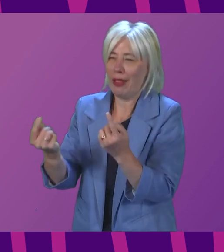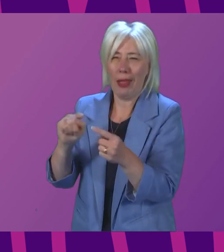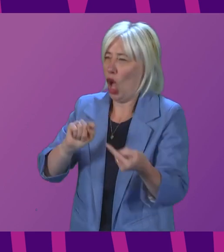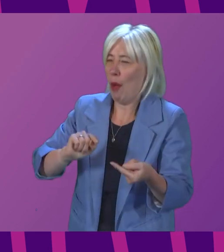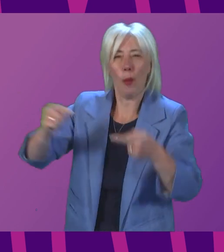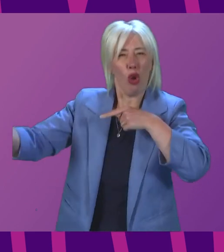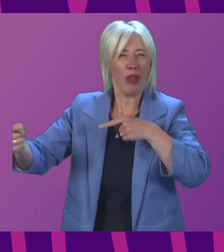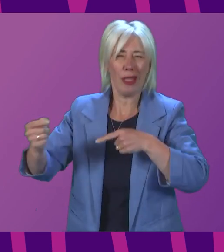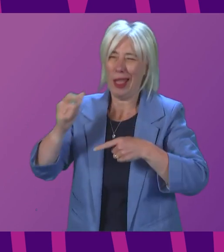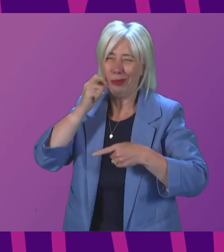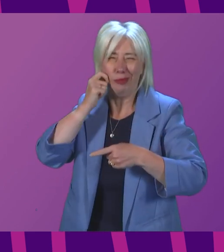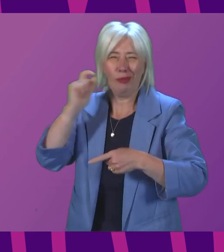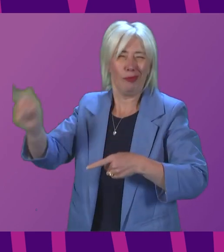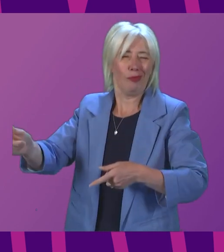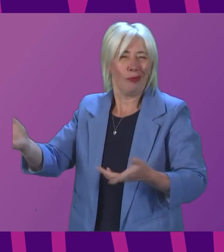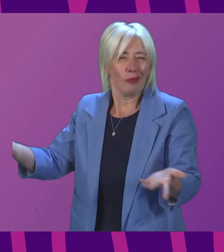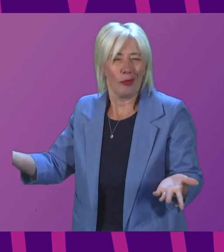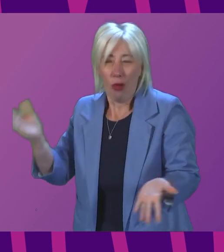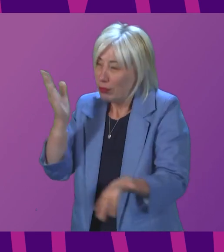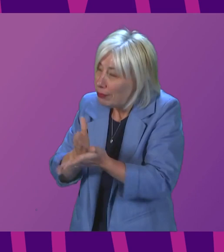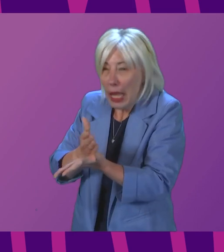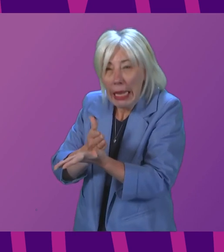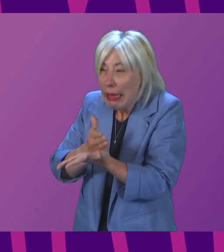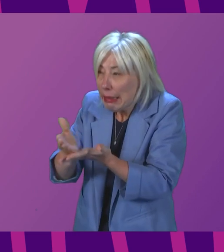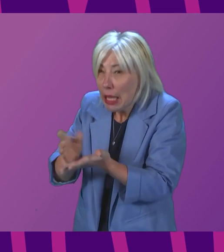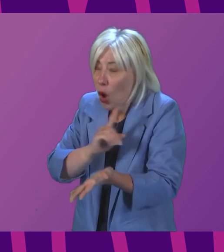Let me set out clearly exactly why.